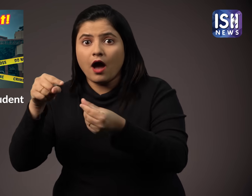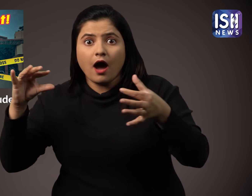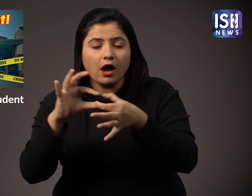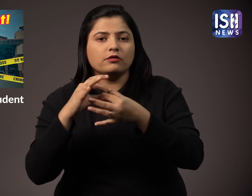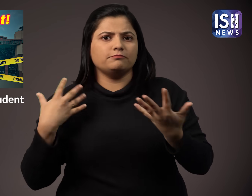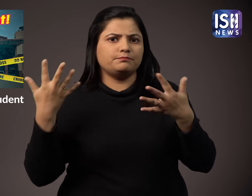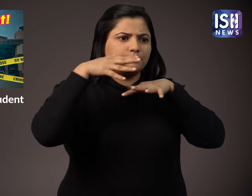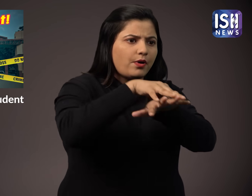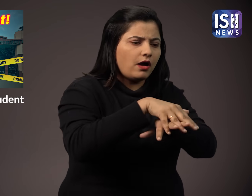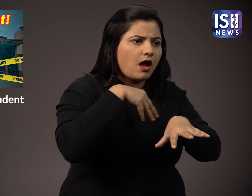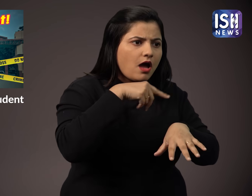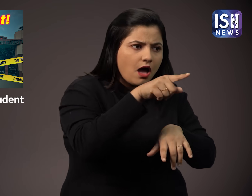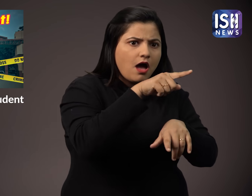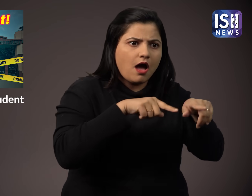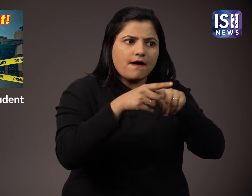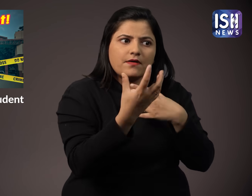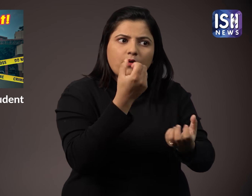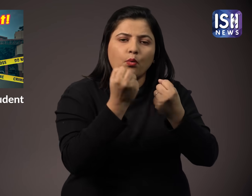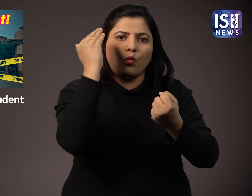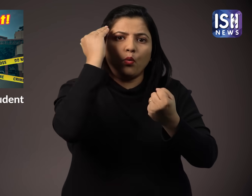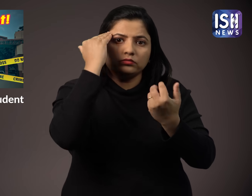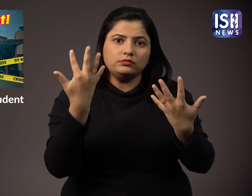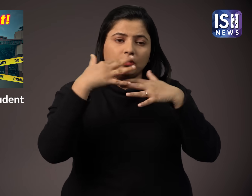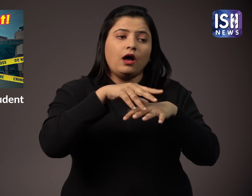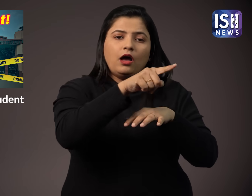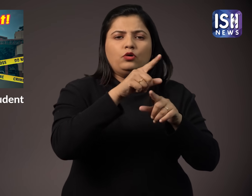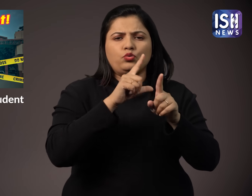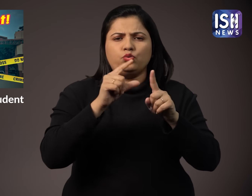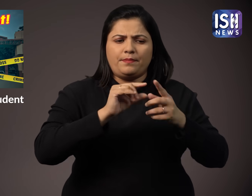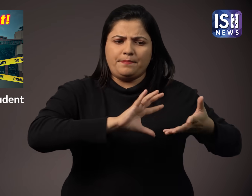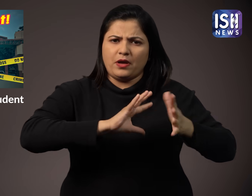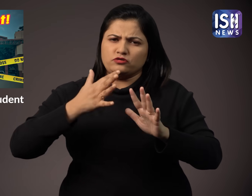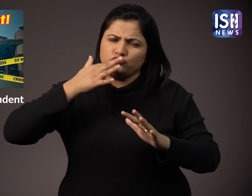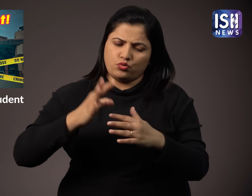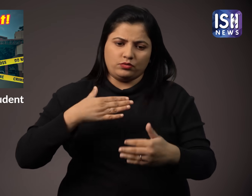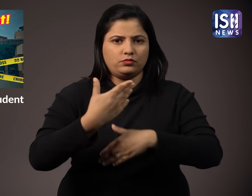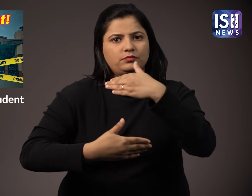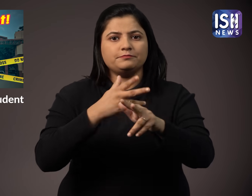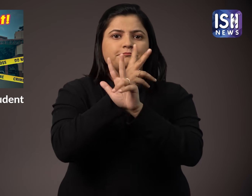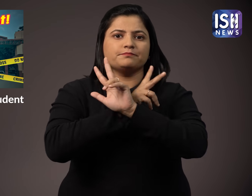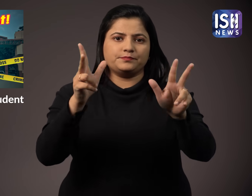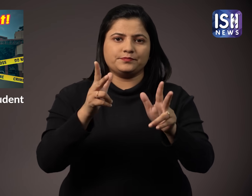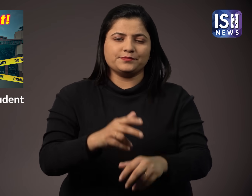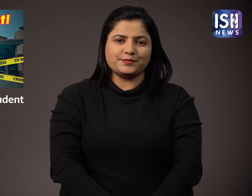This will also help companies become an inclusive space.